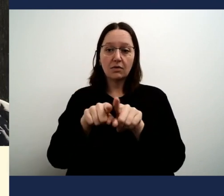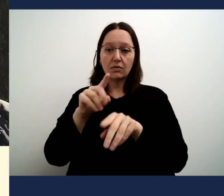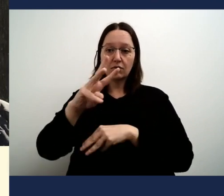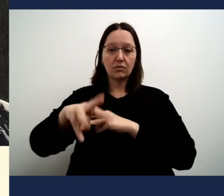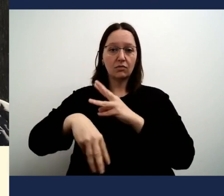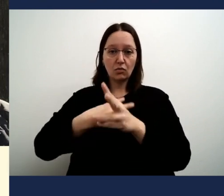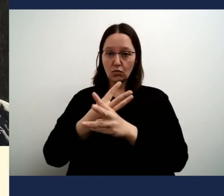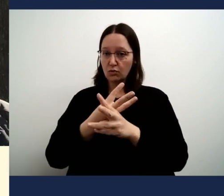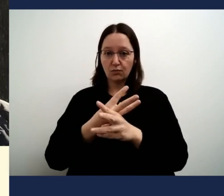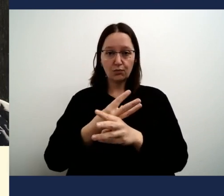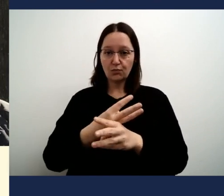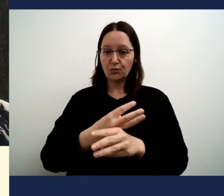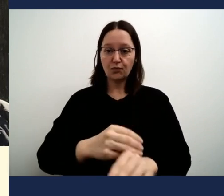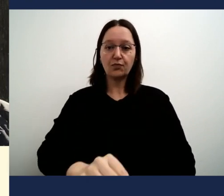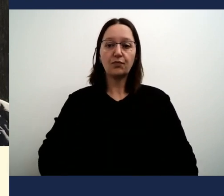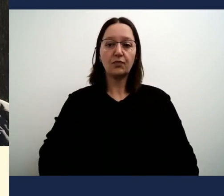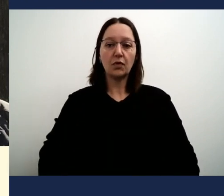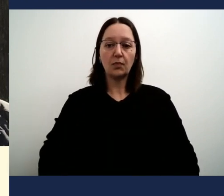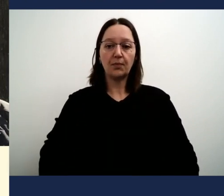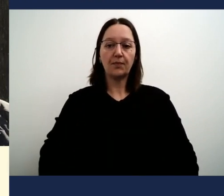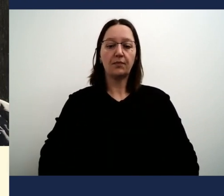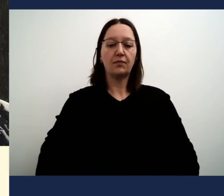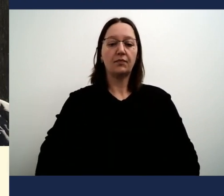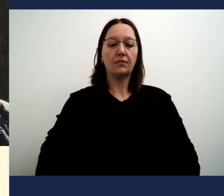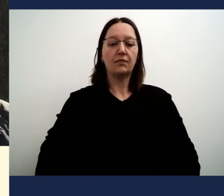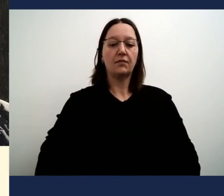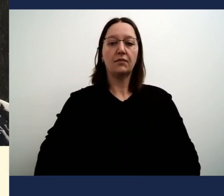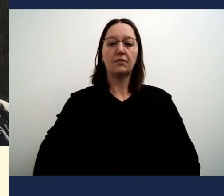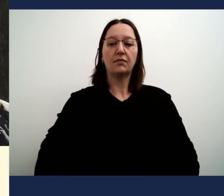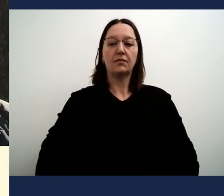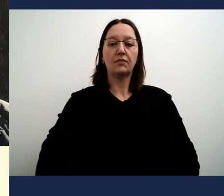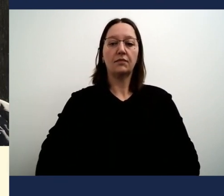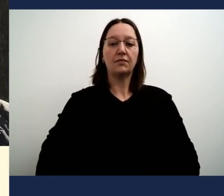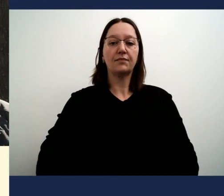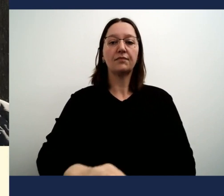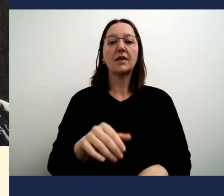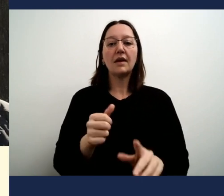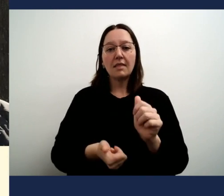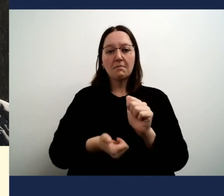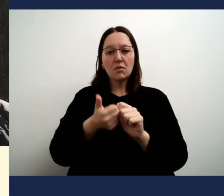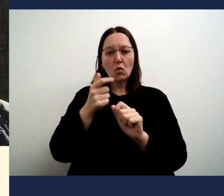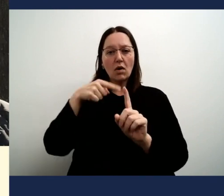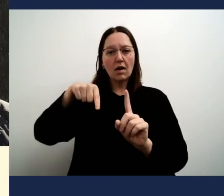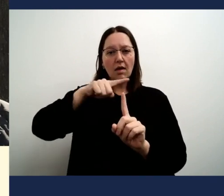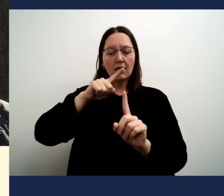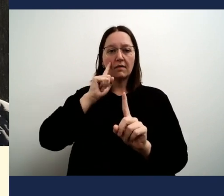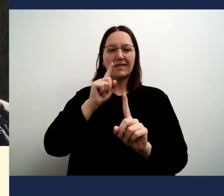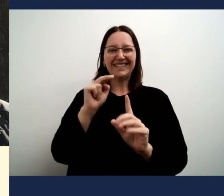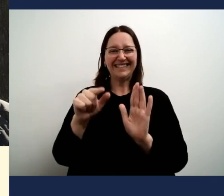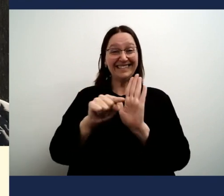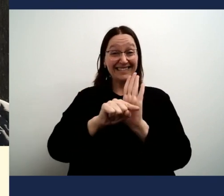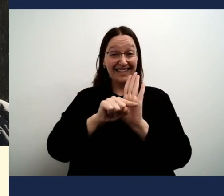which Muslims have in common, of course, with Jews and Christians. All of the Abrahamic traditions originate in the in the Middle East. And they're